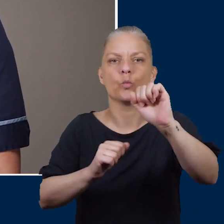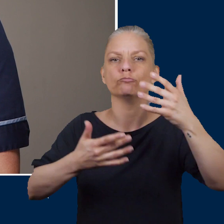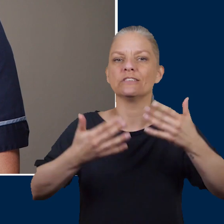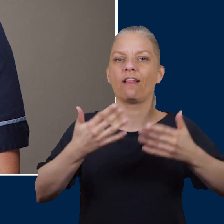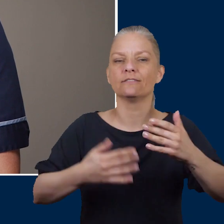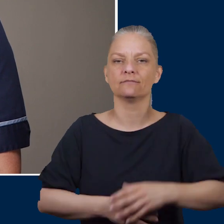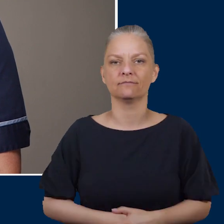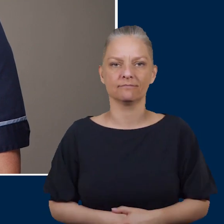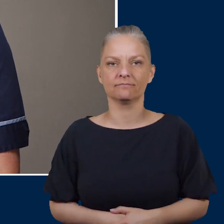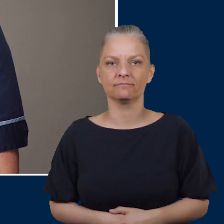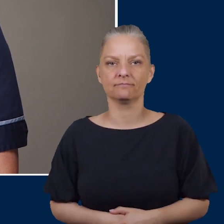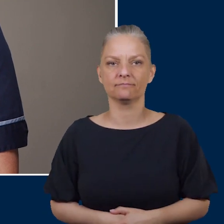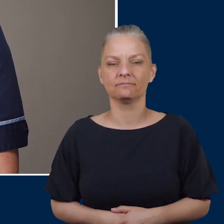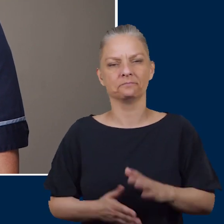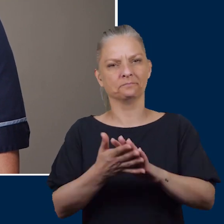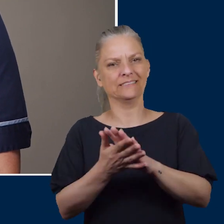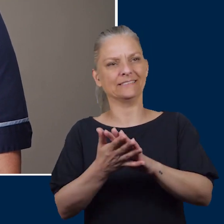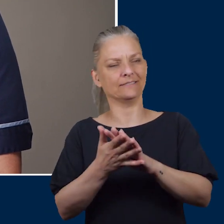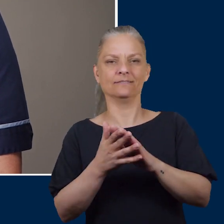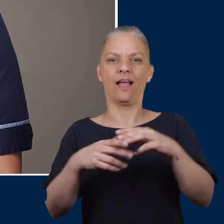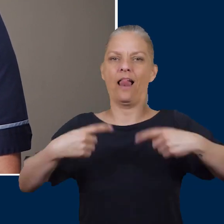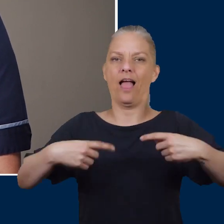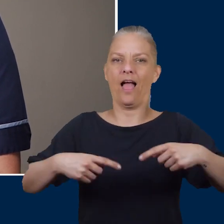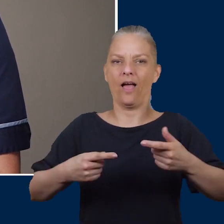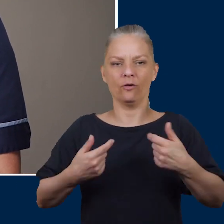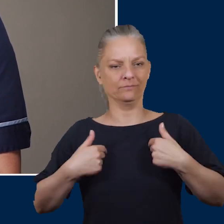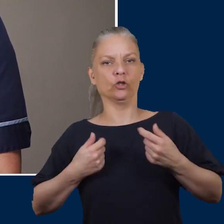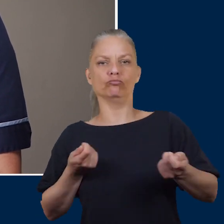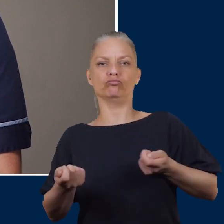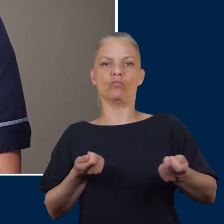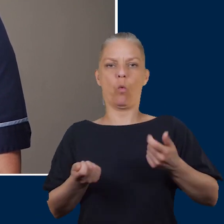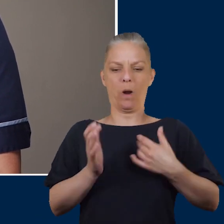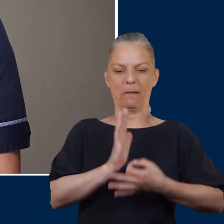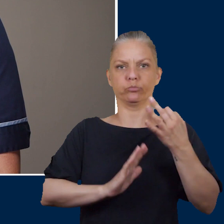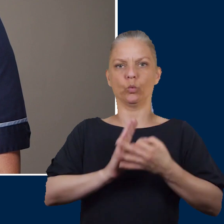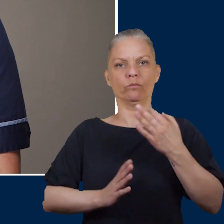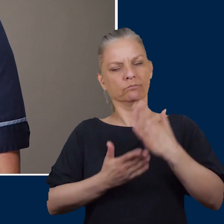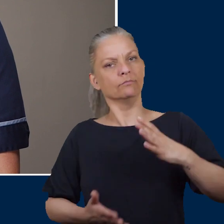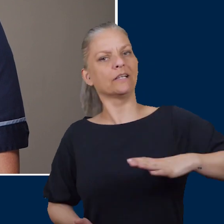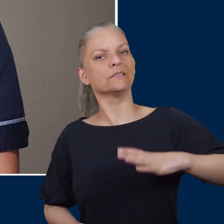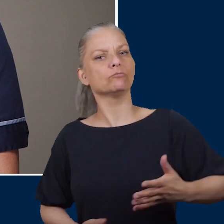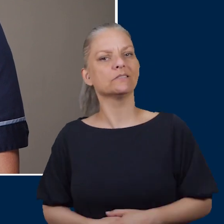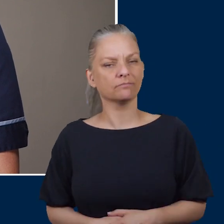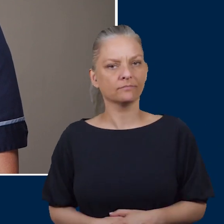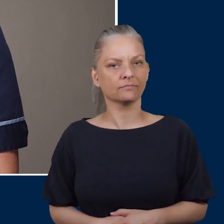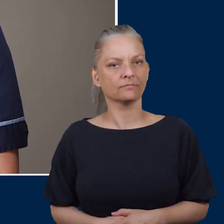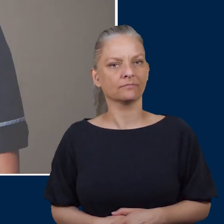this will allow you to take control and improve them if necessary. You will find information on how to do this at the end of this video.